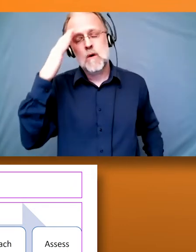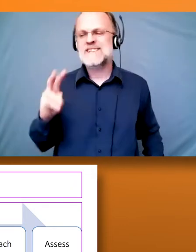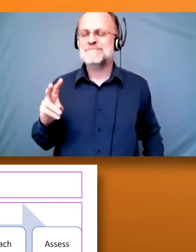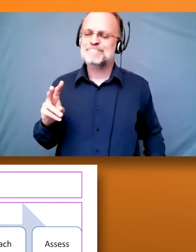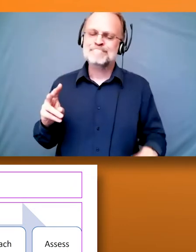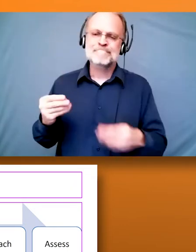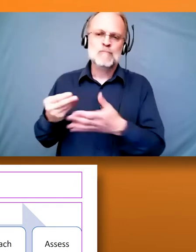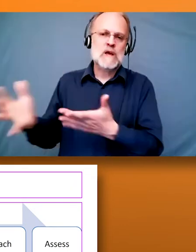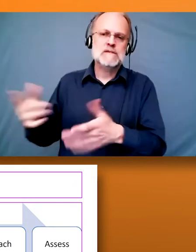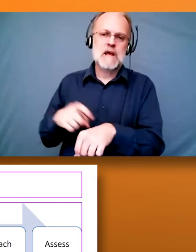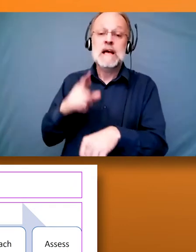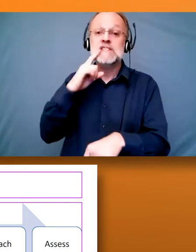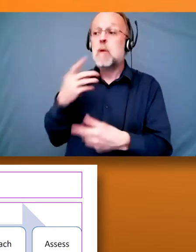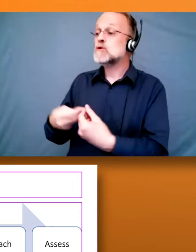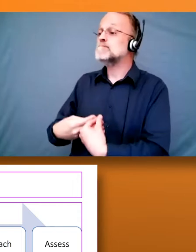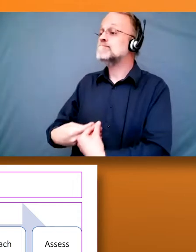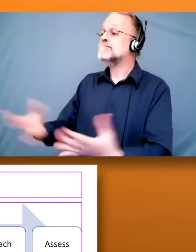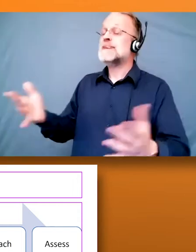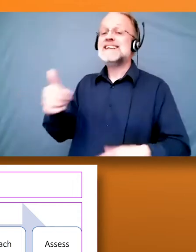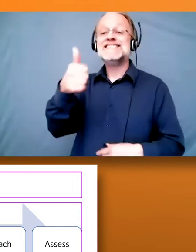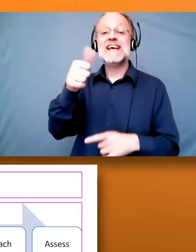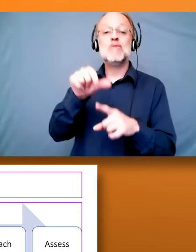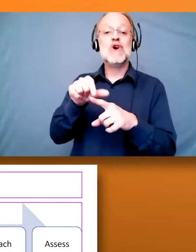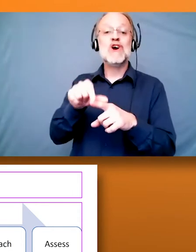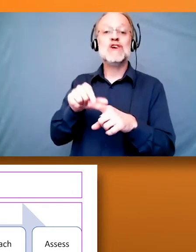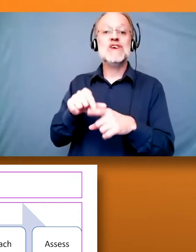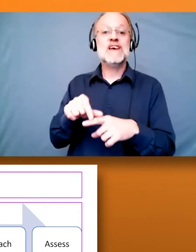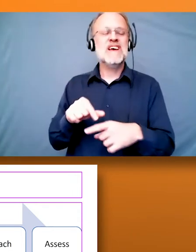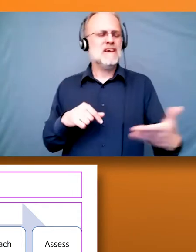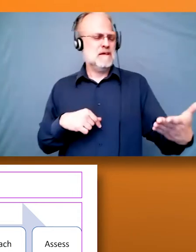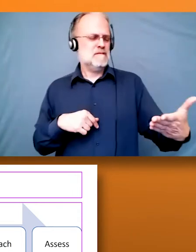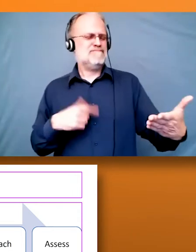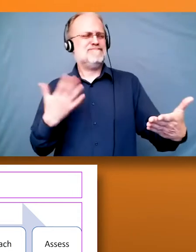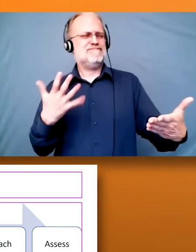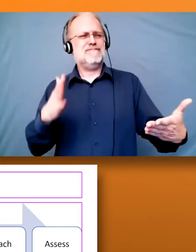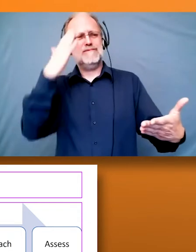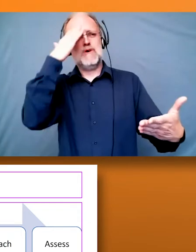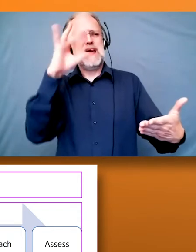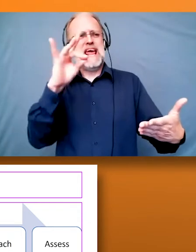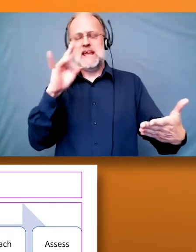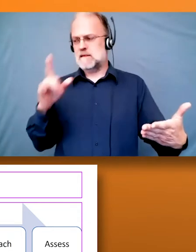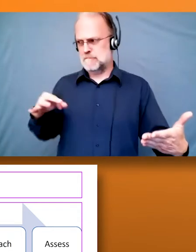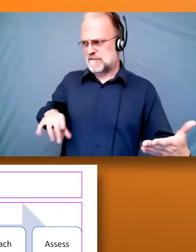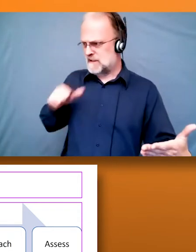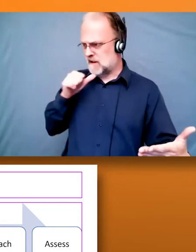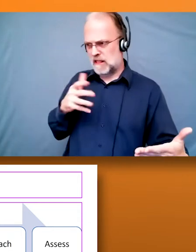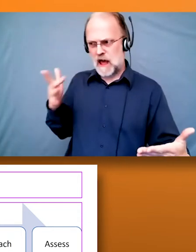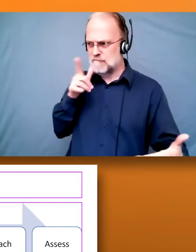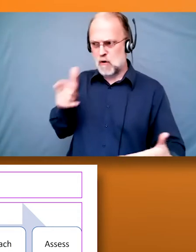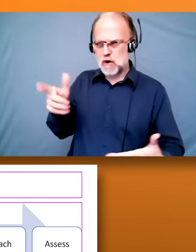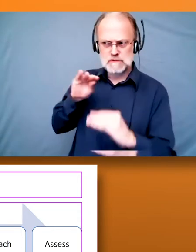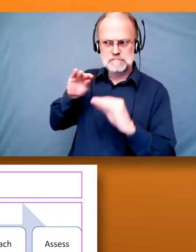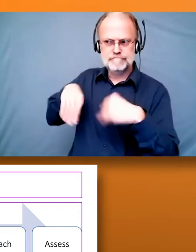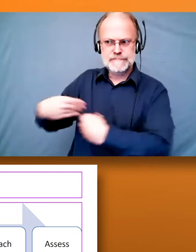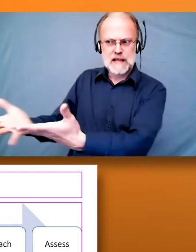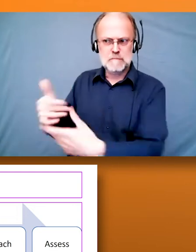So, you know, for example, if I give out everybody in the class 10 words, there might be a kid that already knows 8 of them. Well, I'm not benefiting him that much.